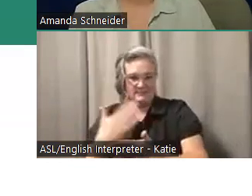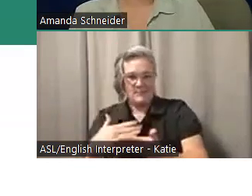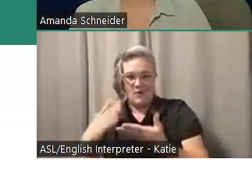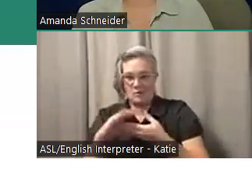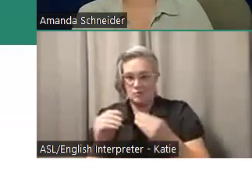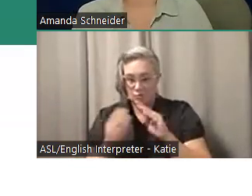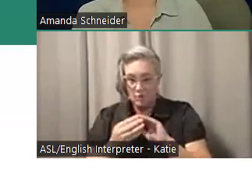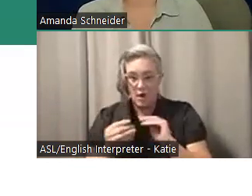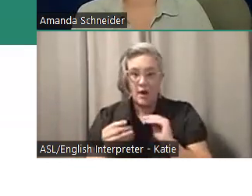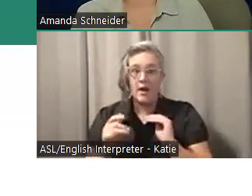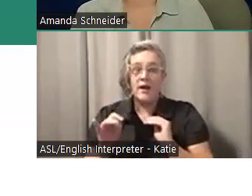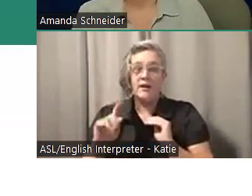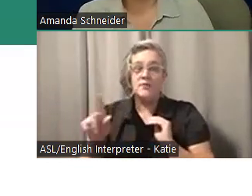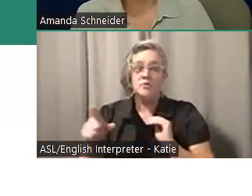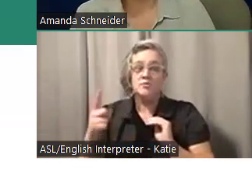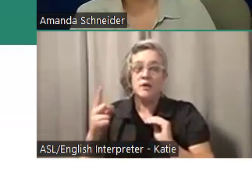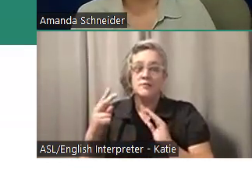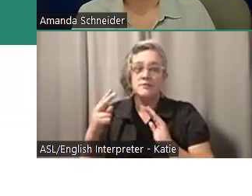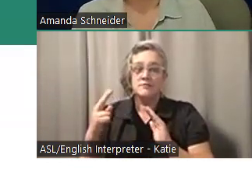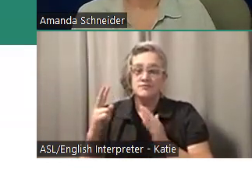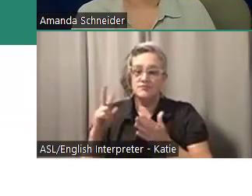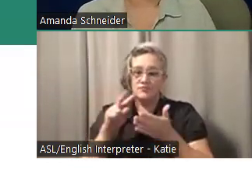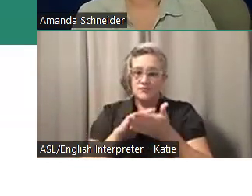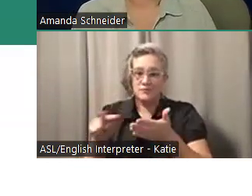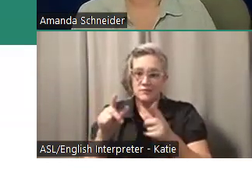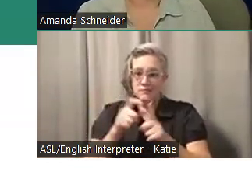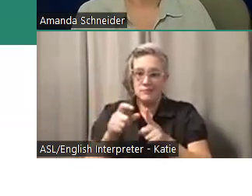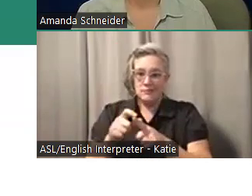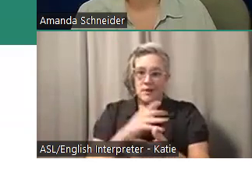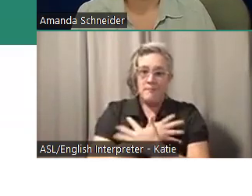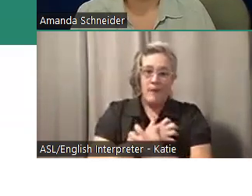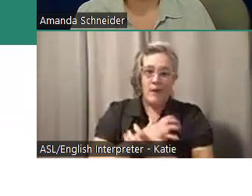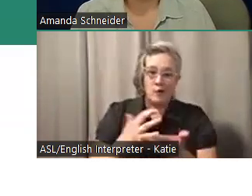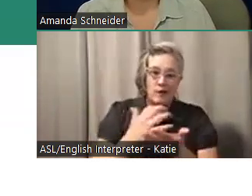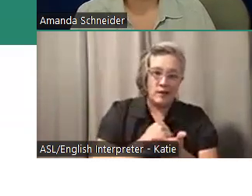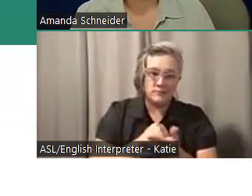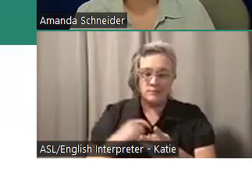Where if you only read the text, Bear Collected. Mole studied.